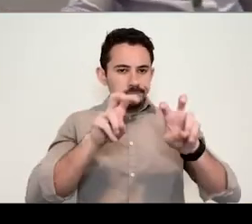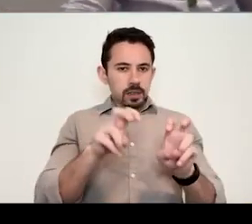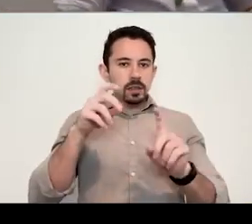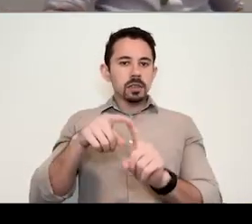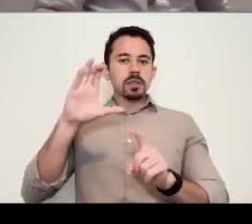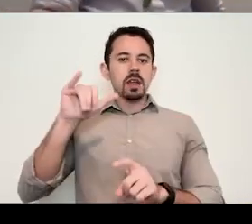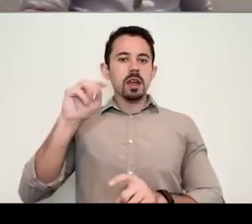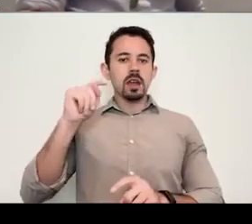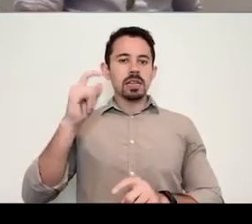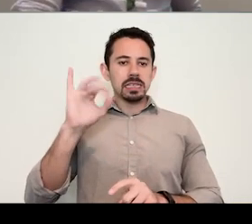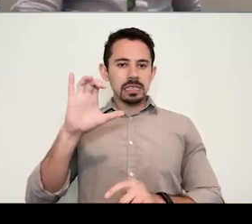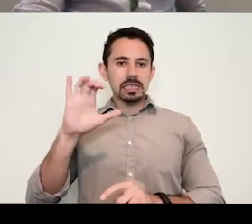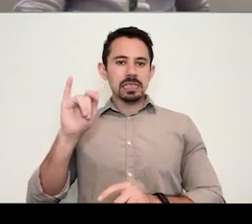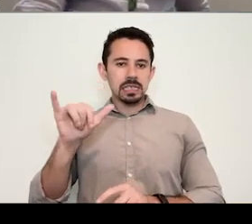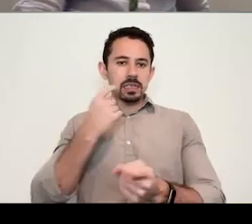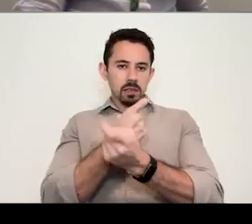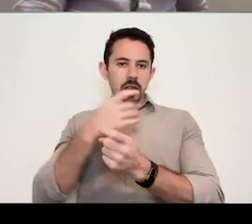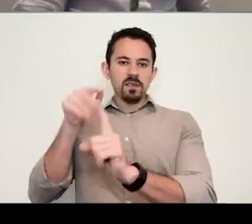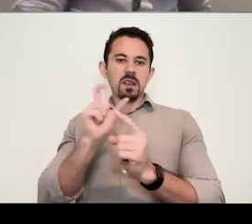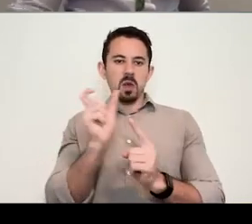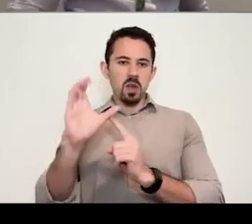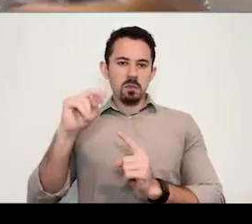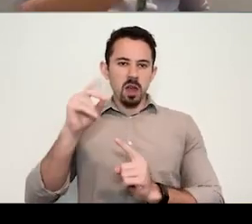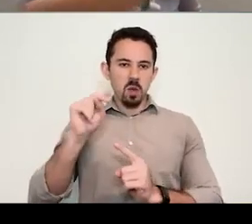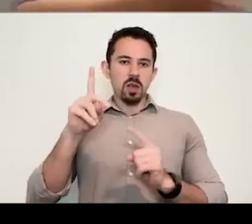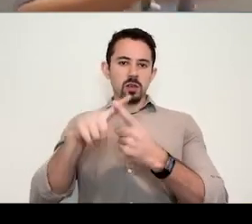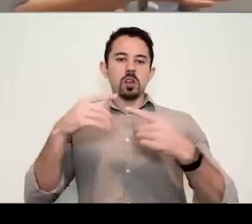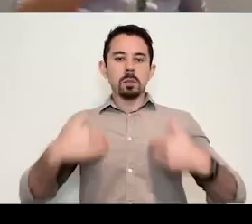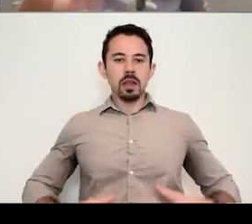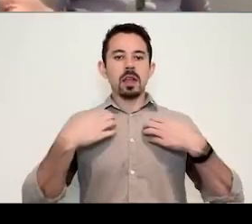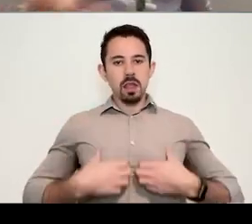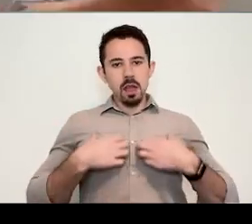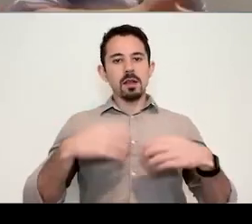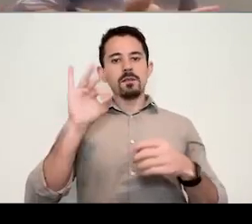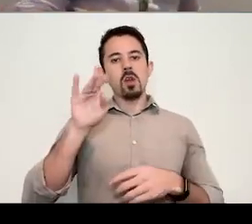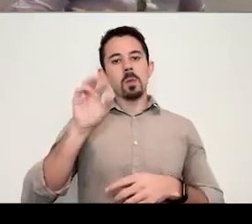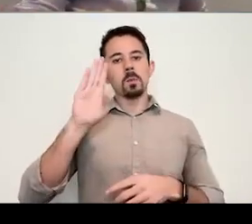of the compounds to human lung fibroblast cells by performing a cell titre blue cell viability